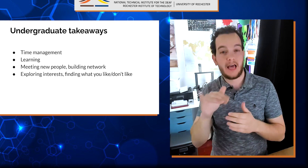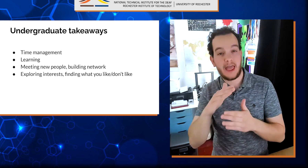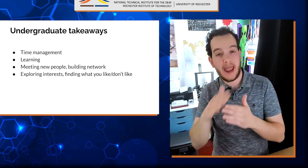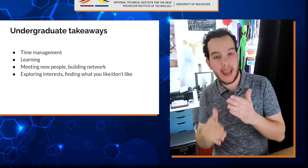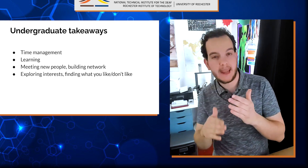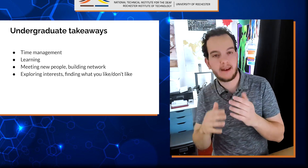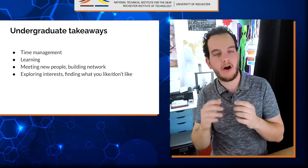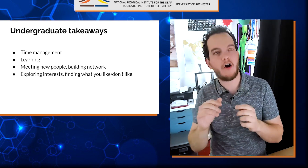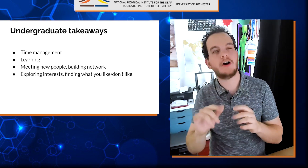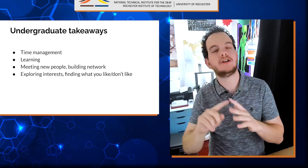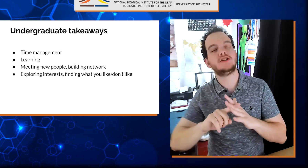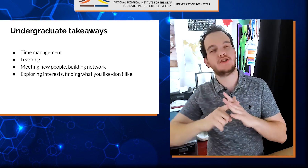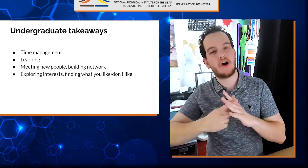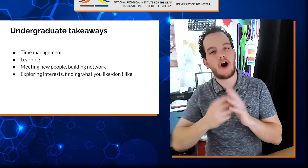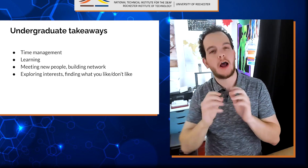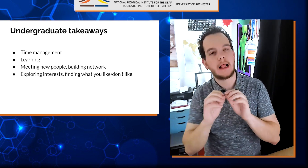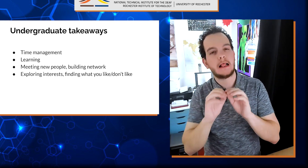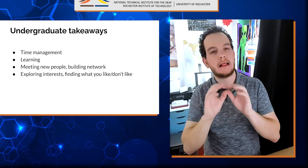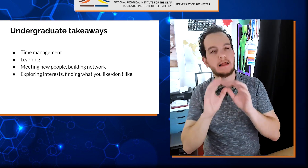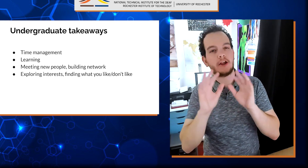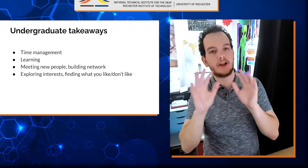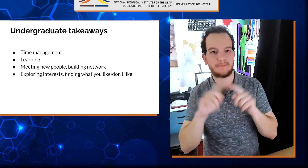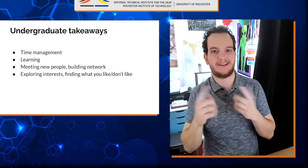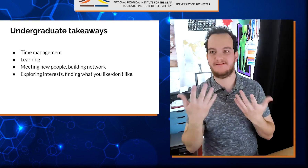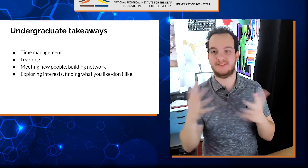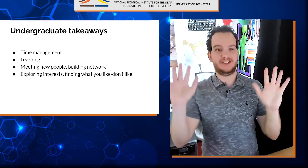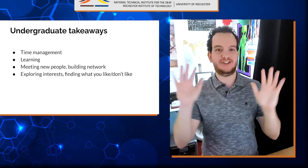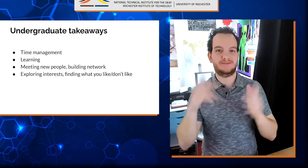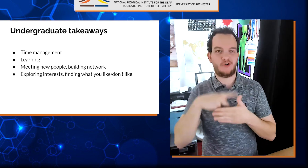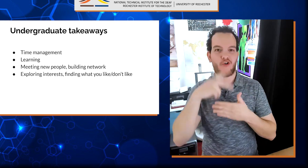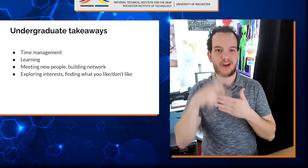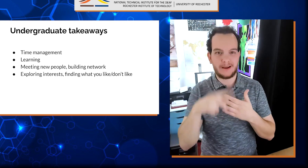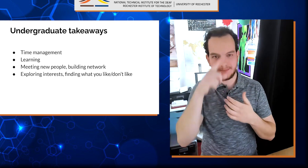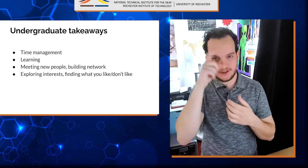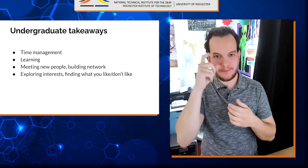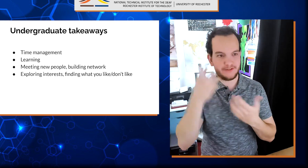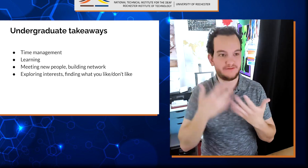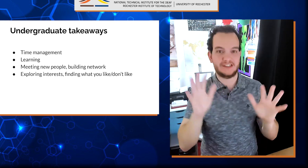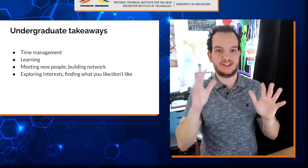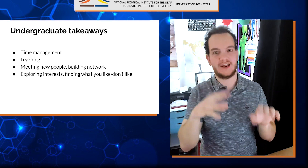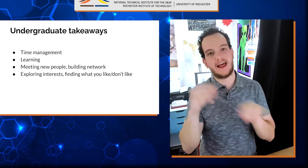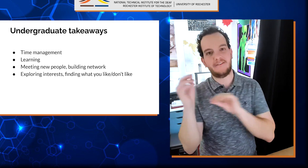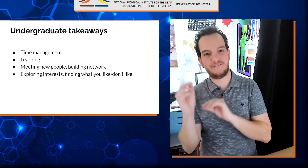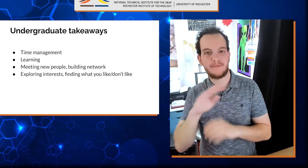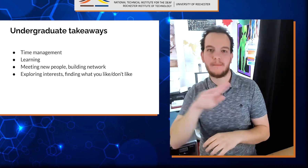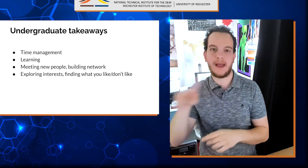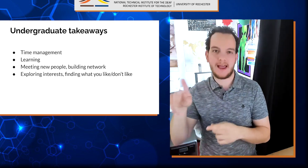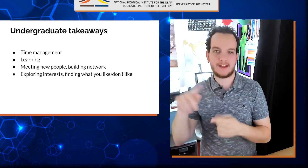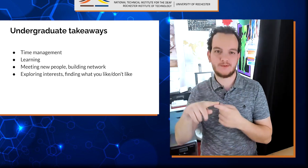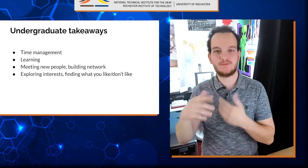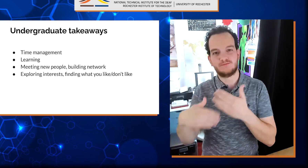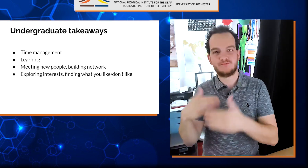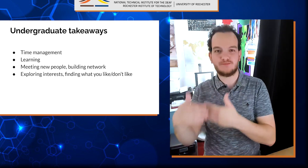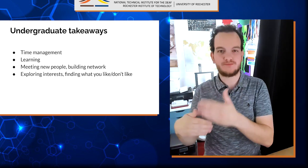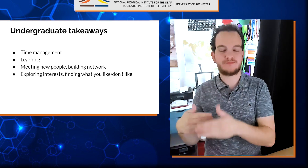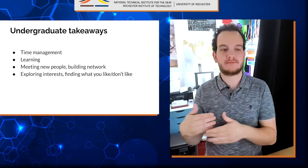I hadn't thought about that until I did the REU and finished the summer experience